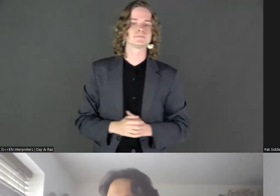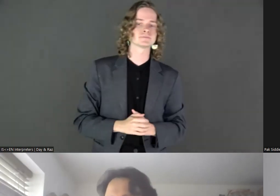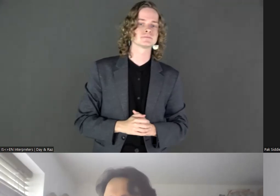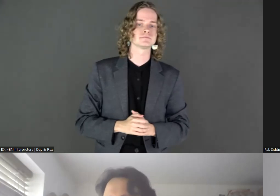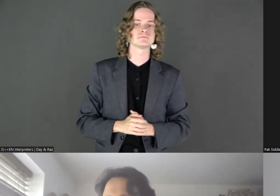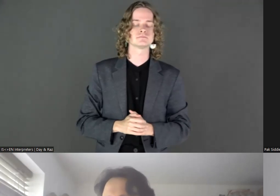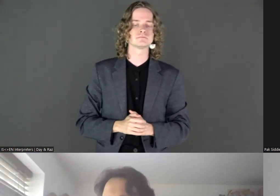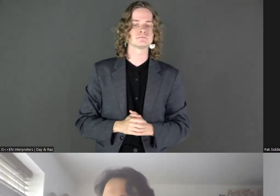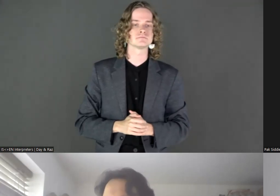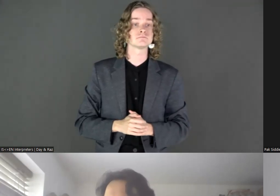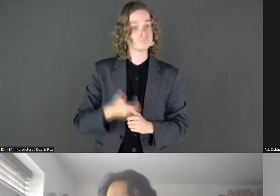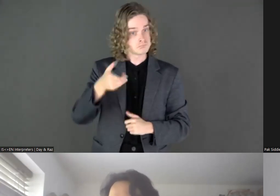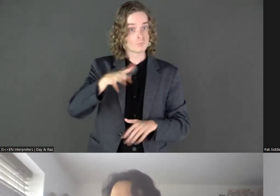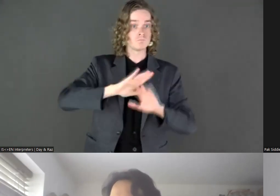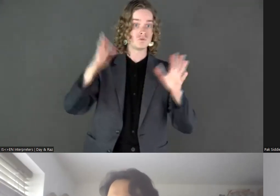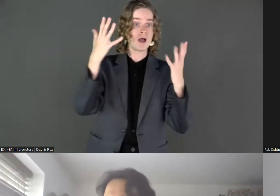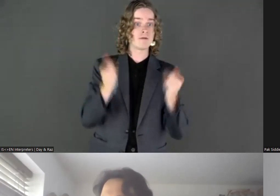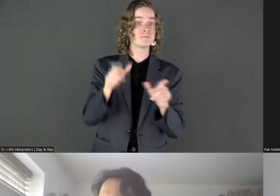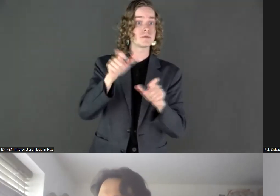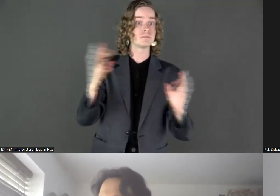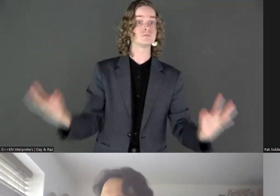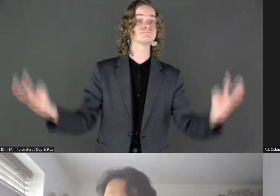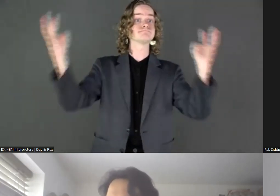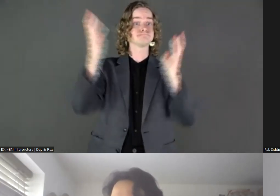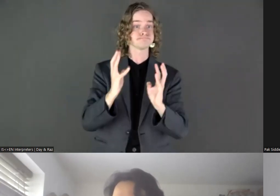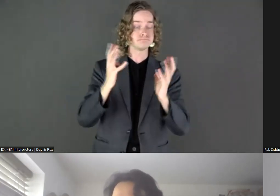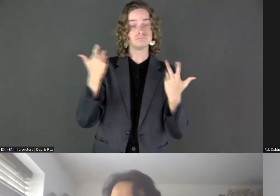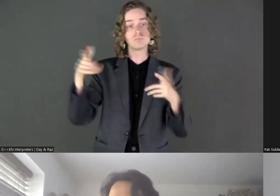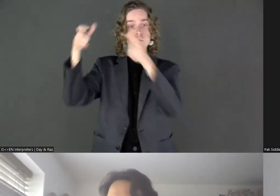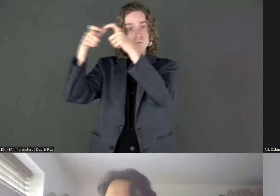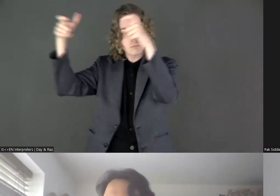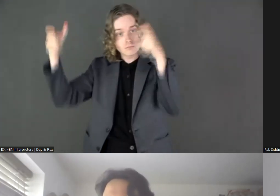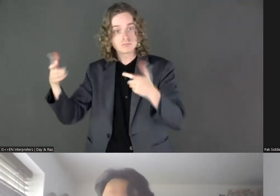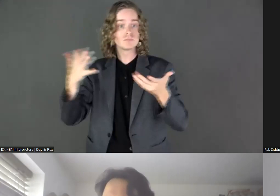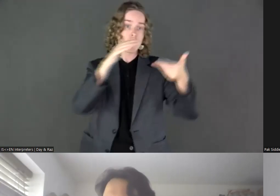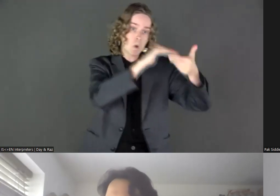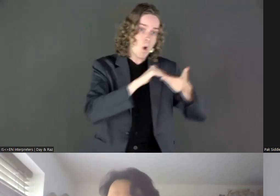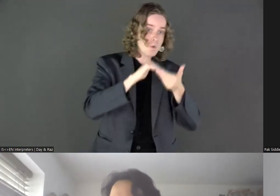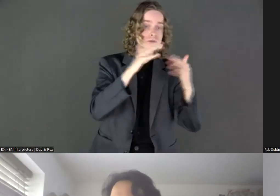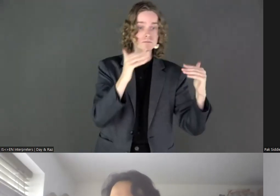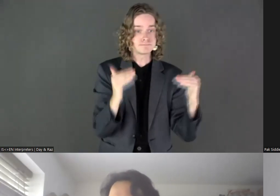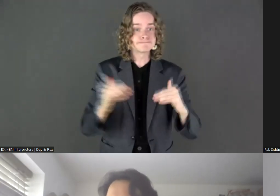have the right approach, we need to ensure that we have intensive communication so that we can